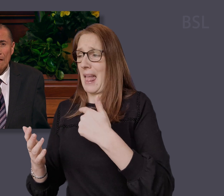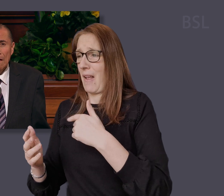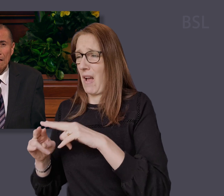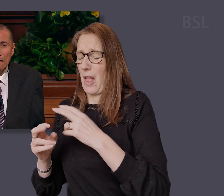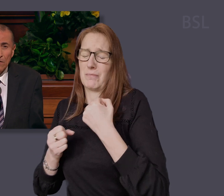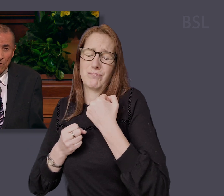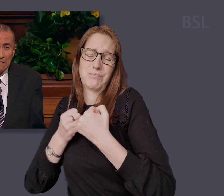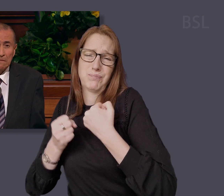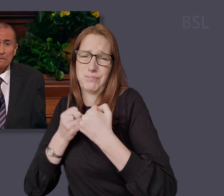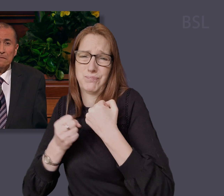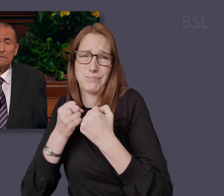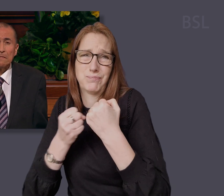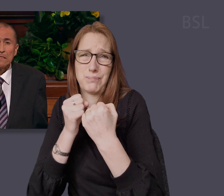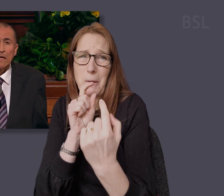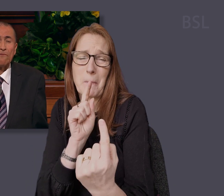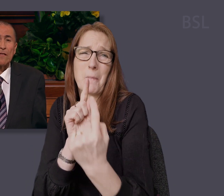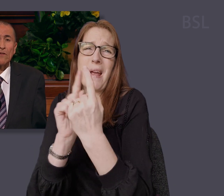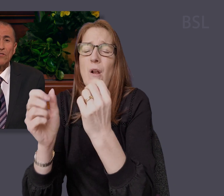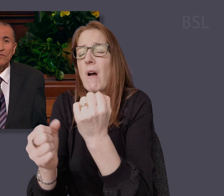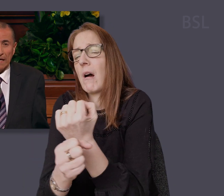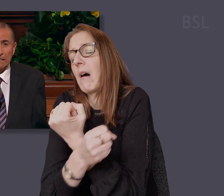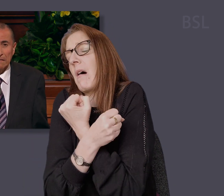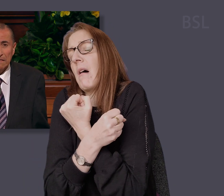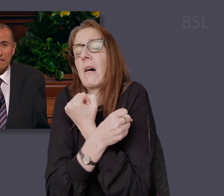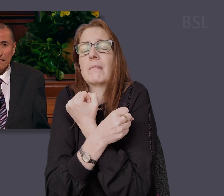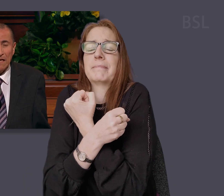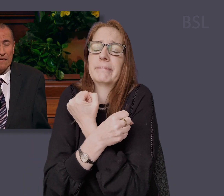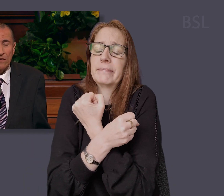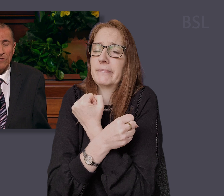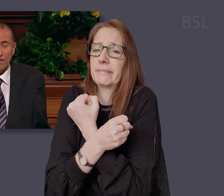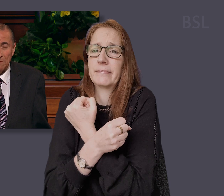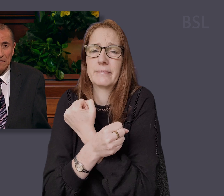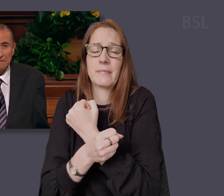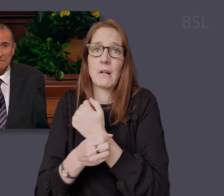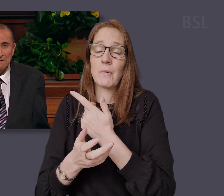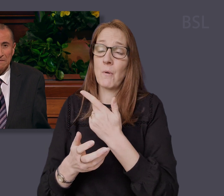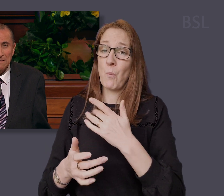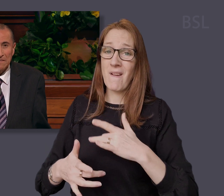and ran, and fell on his neck, and kissed him.”